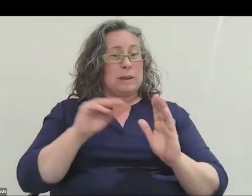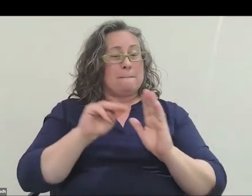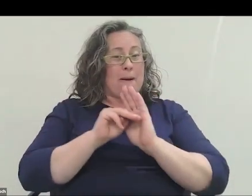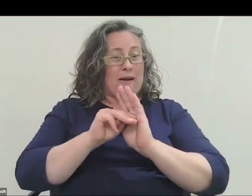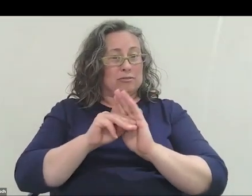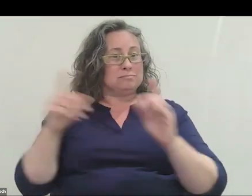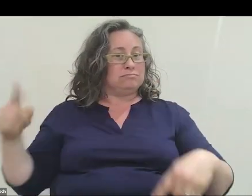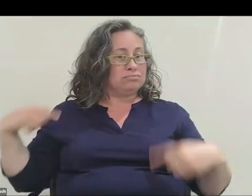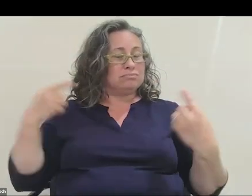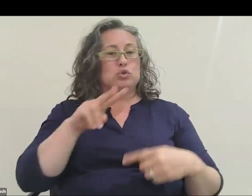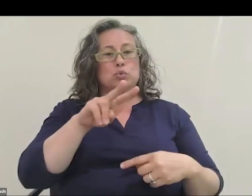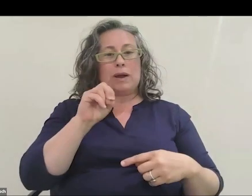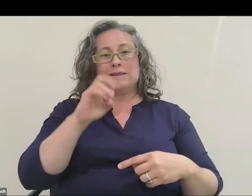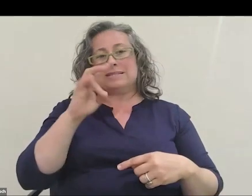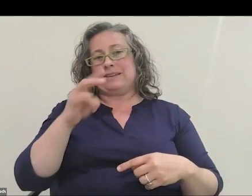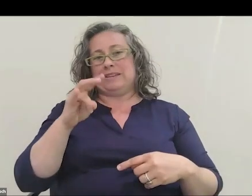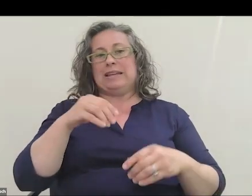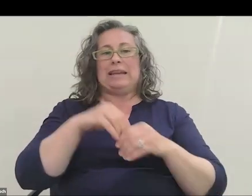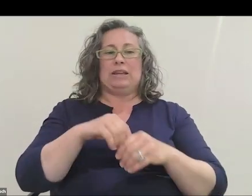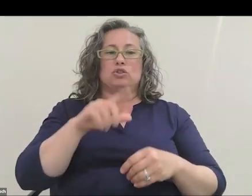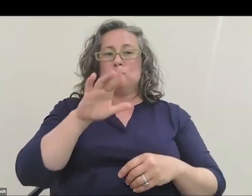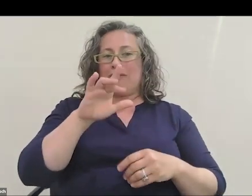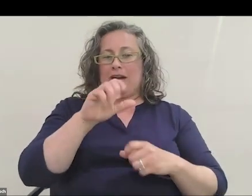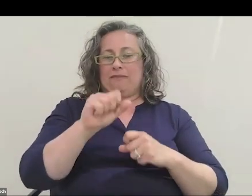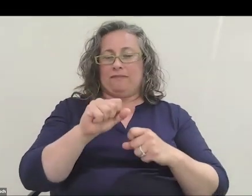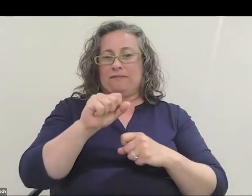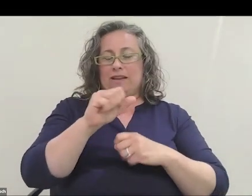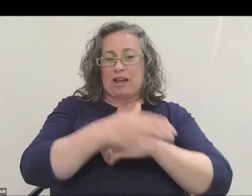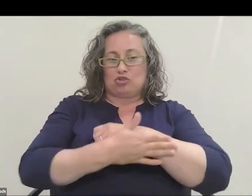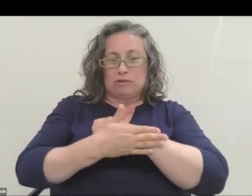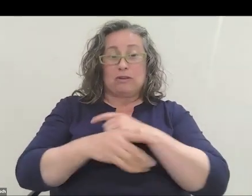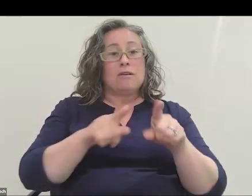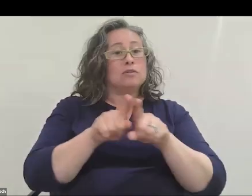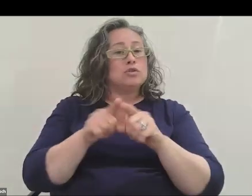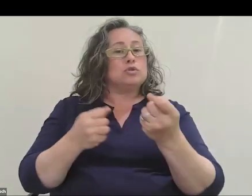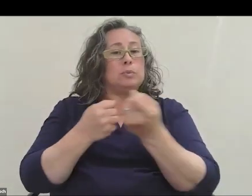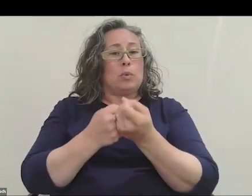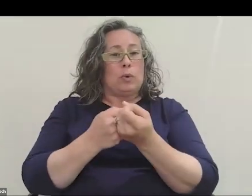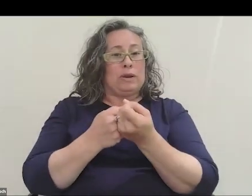to people in 25 countries. We've also supported people in up now to 32 countries.